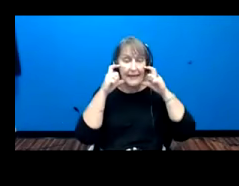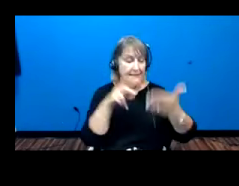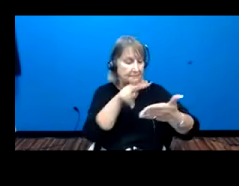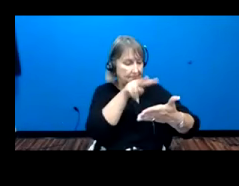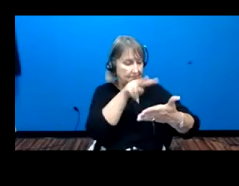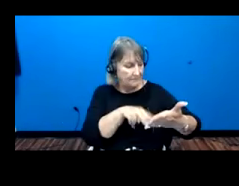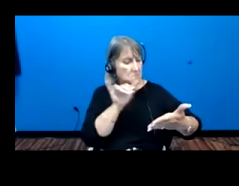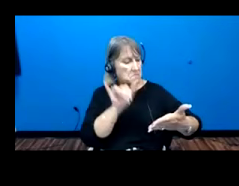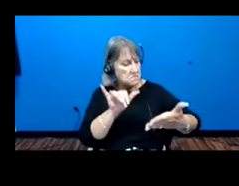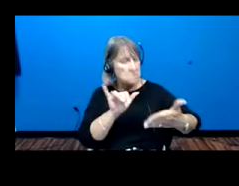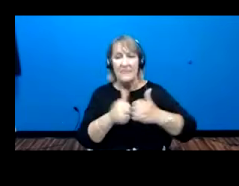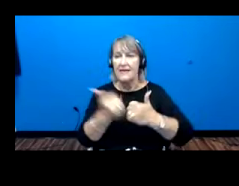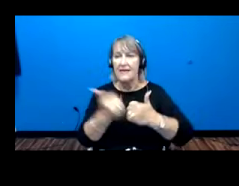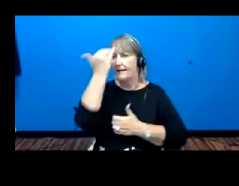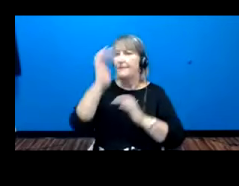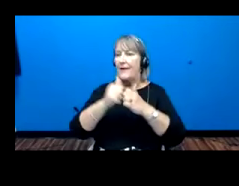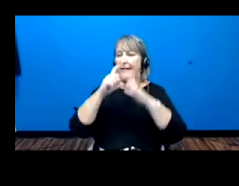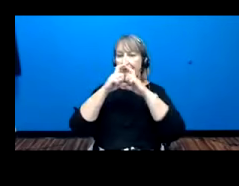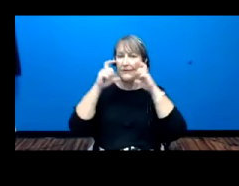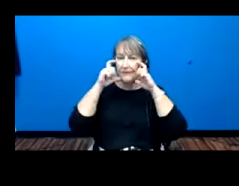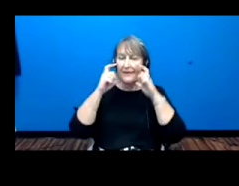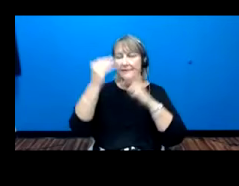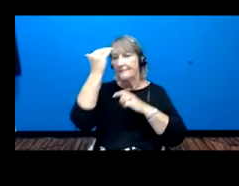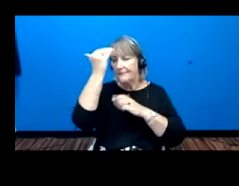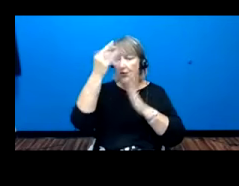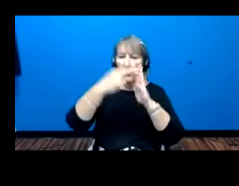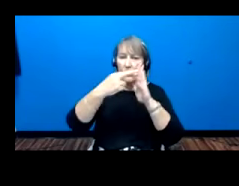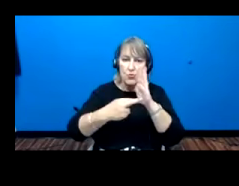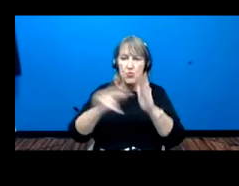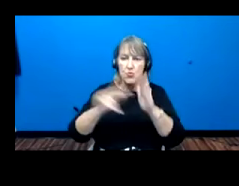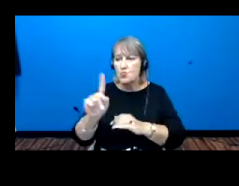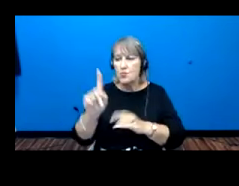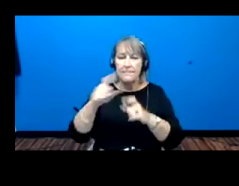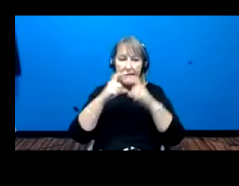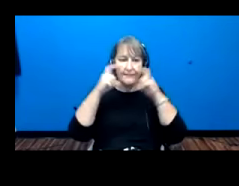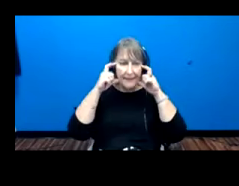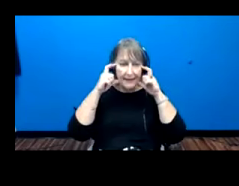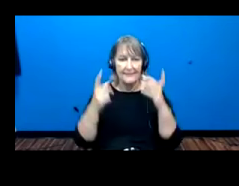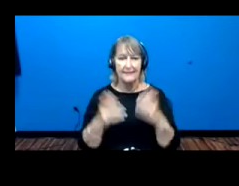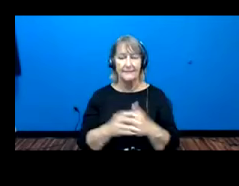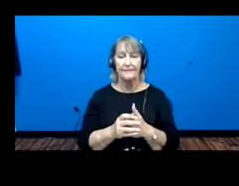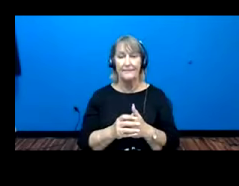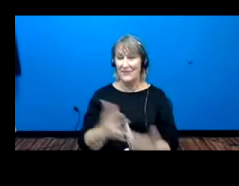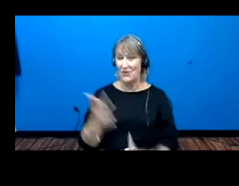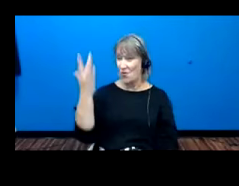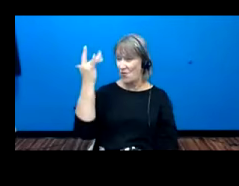This has been a challenge for sure, no doubt. So why do we need this guidance and minimized tax complexity?